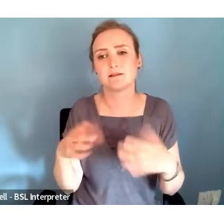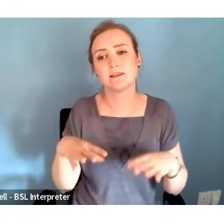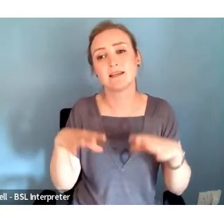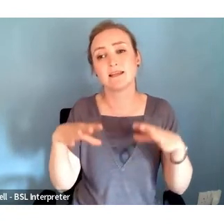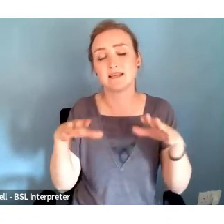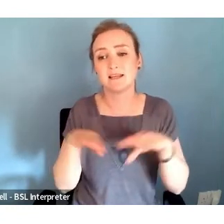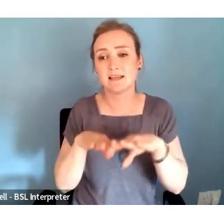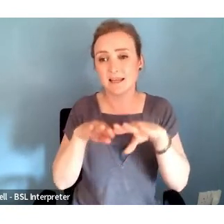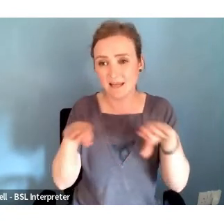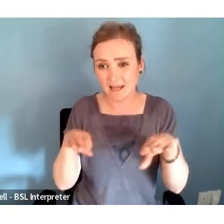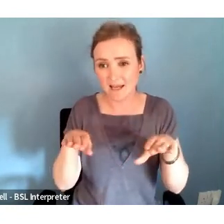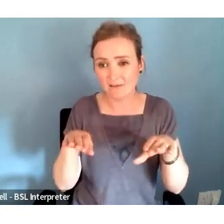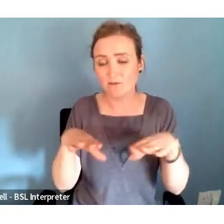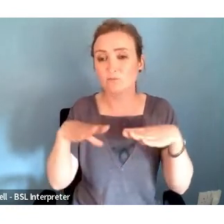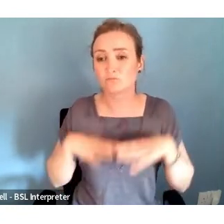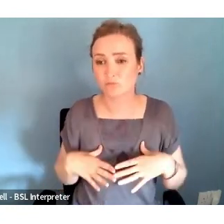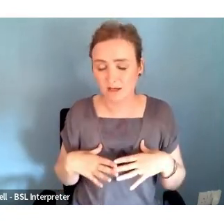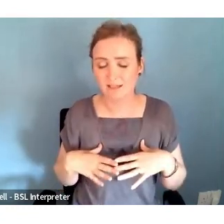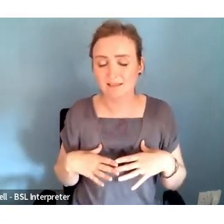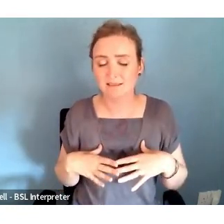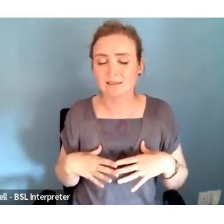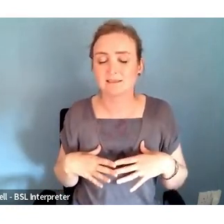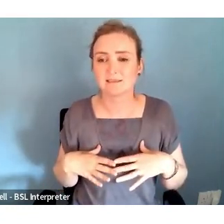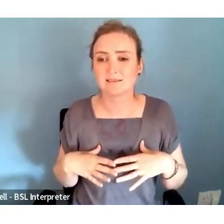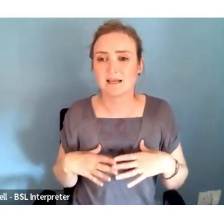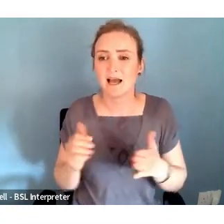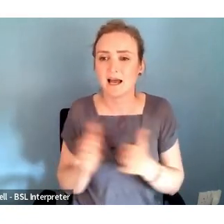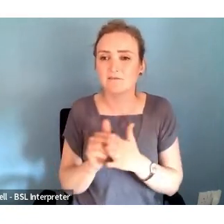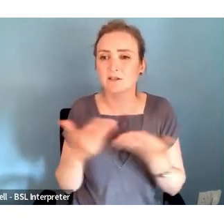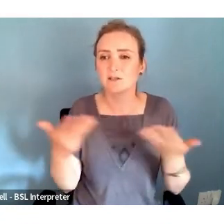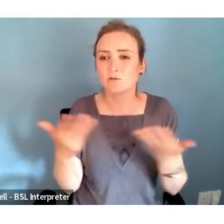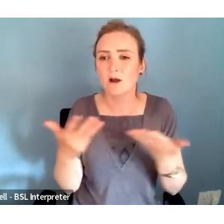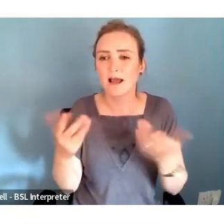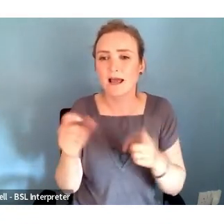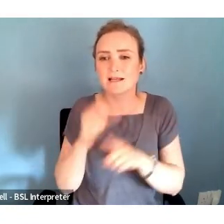, an online magazine I suppose for